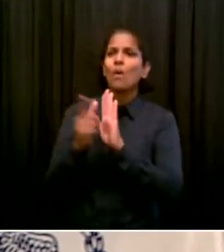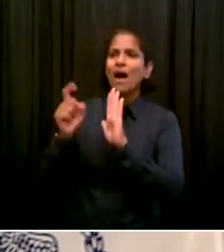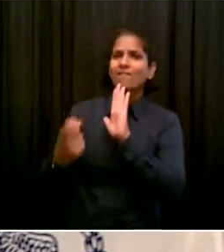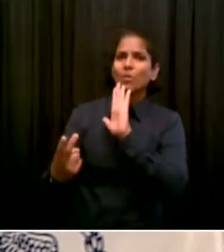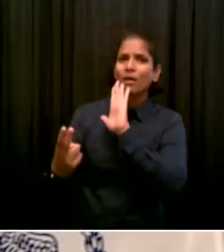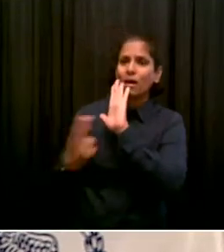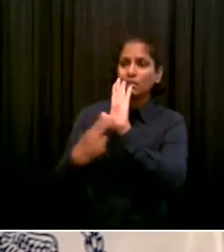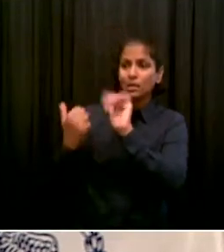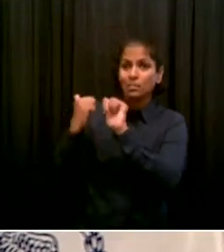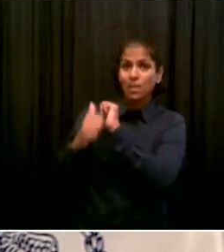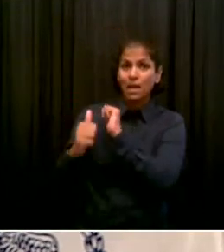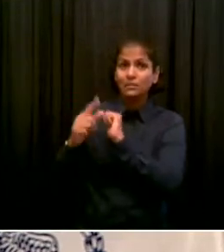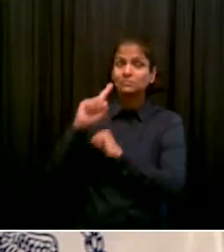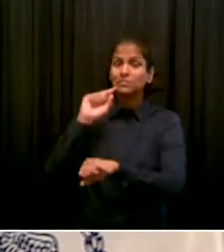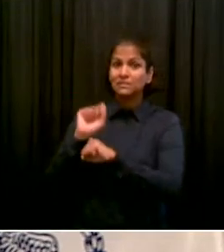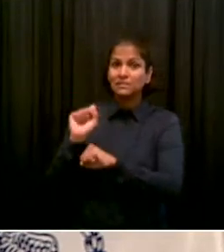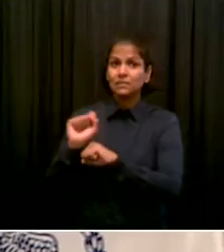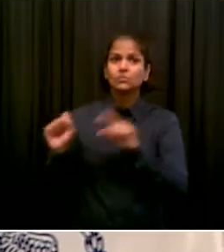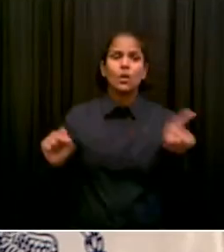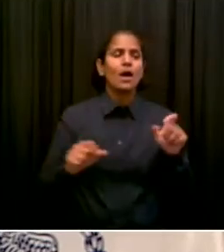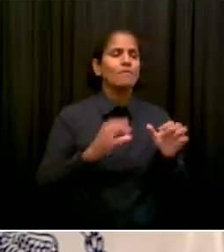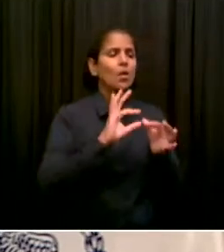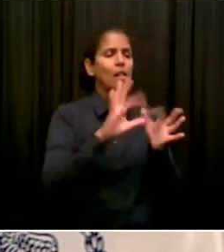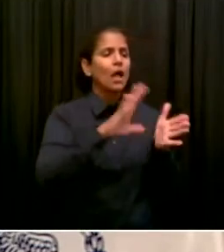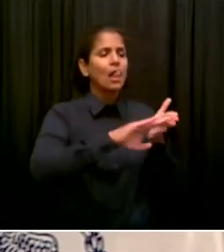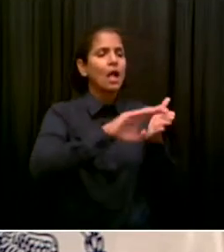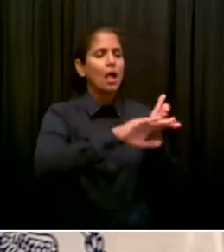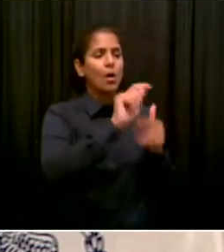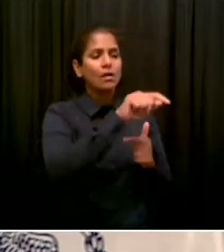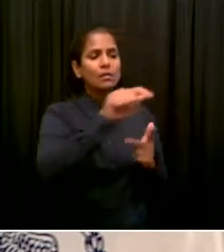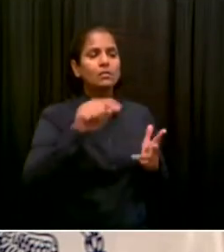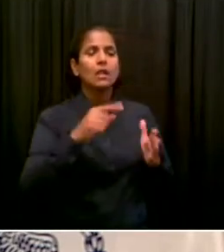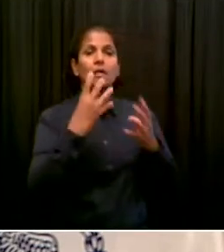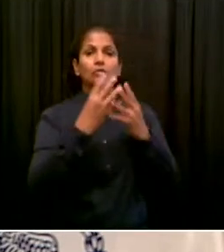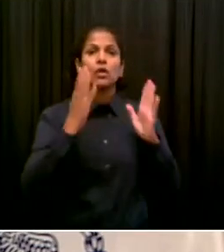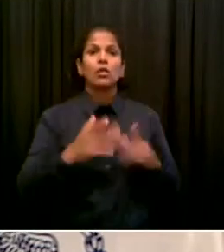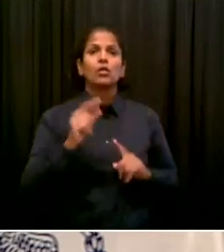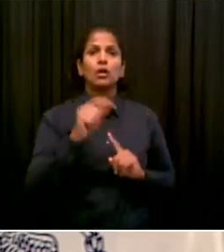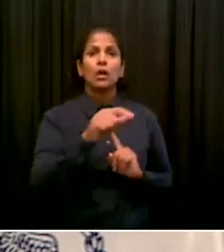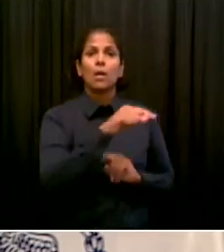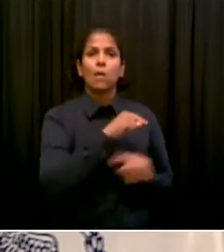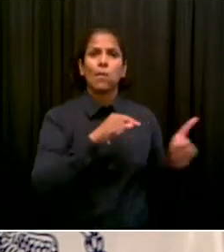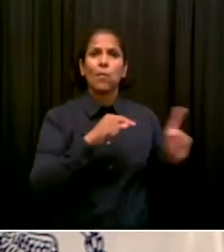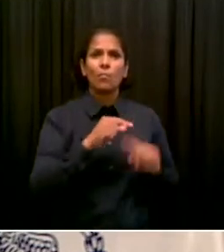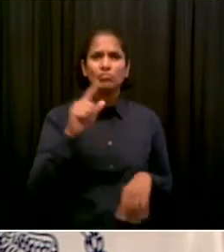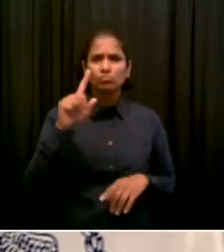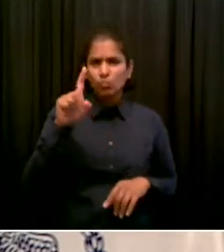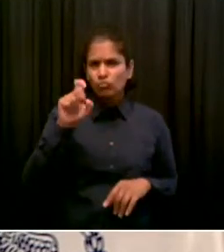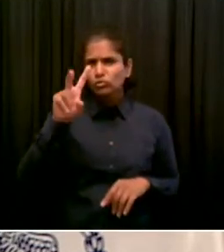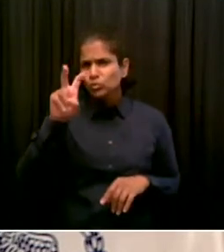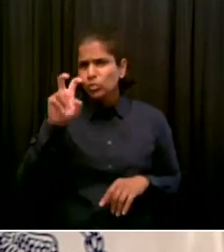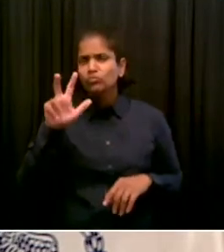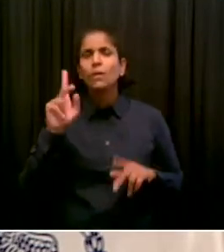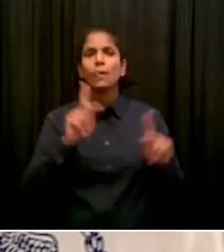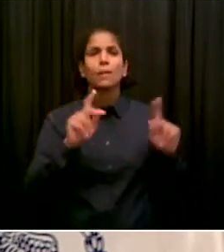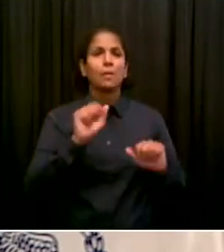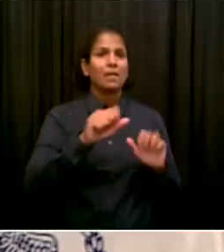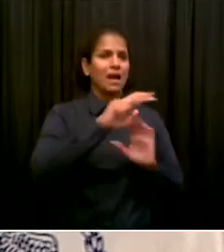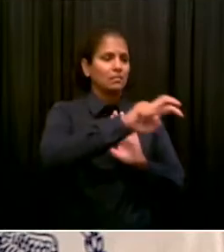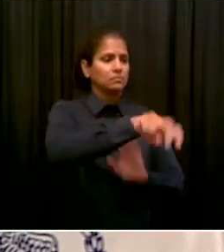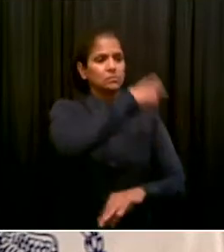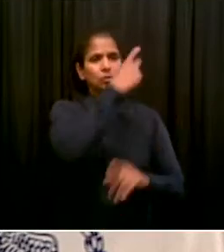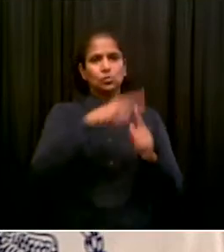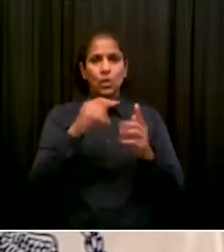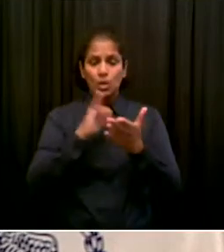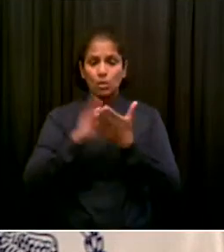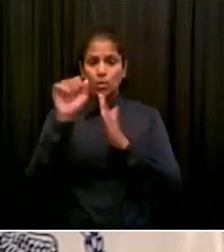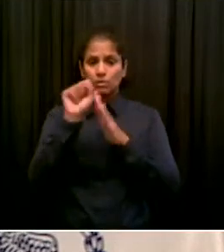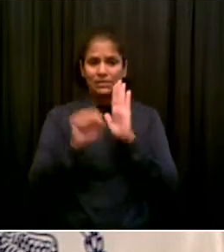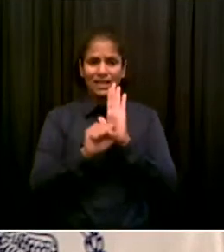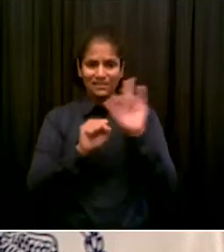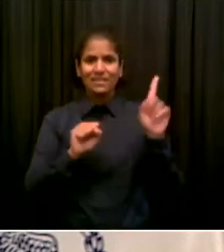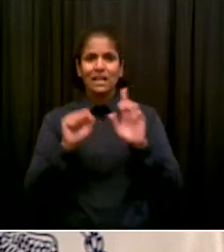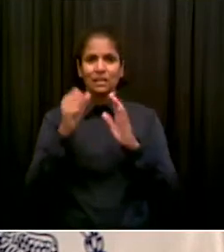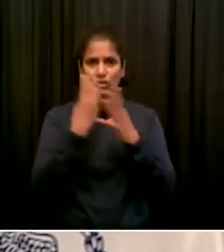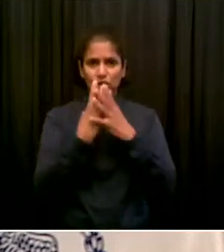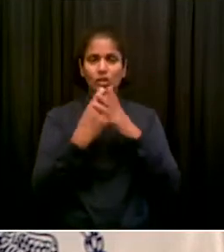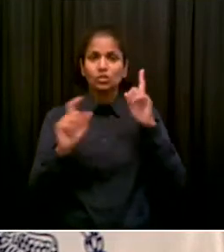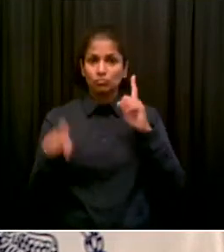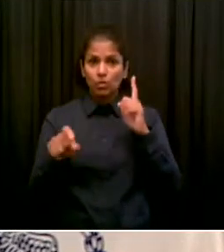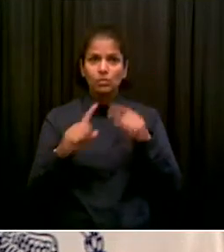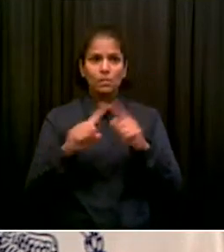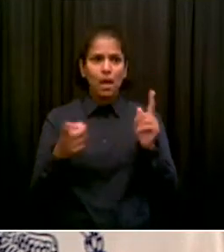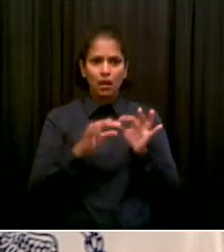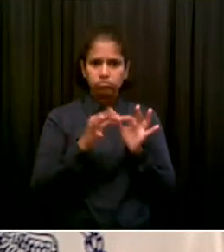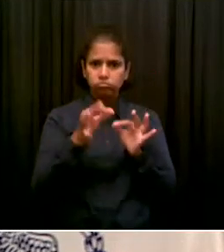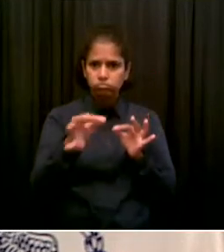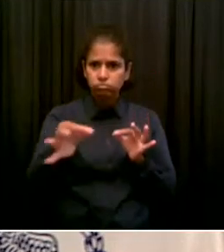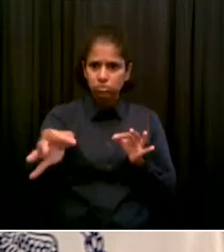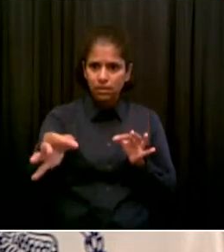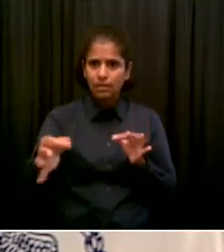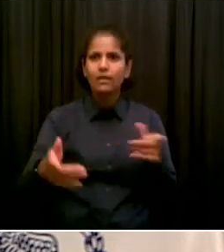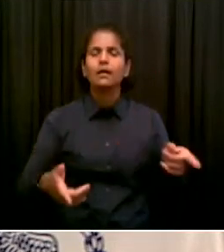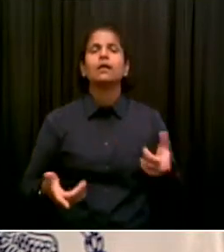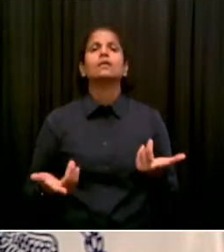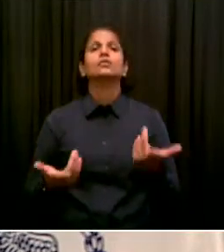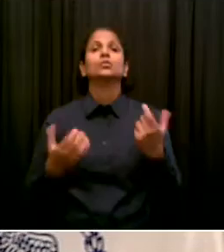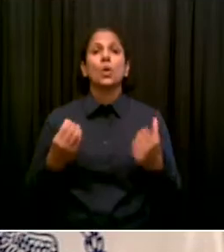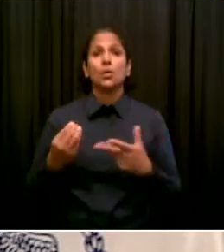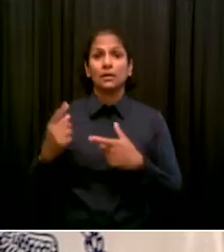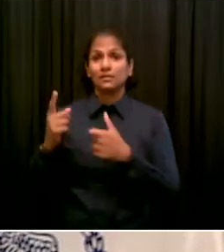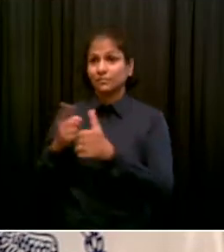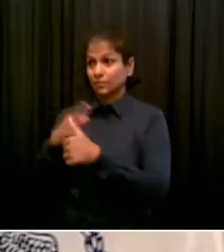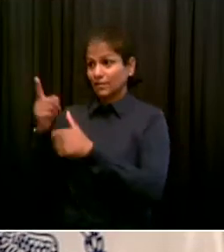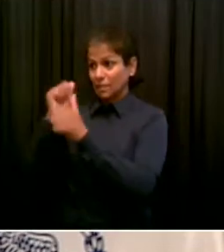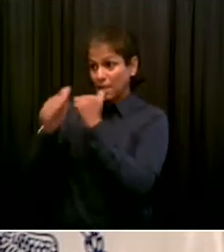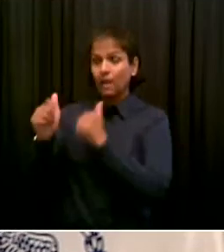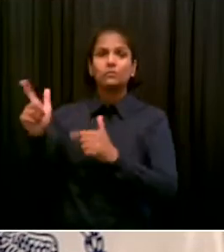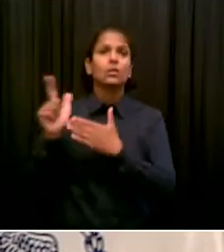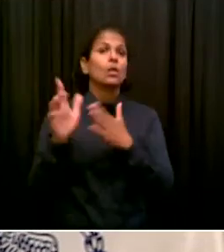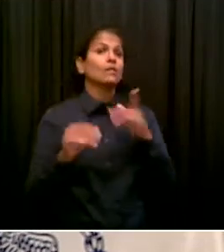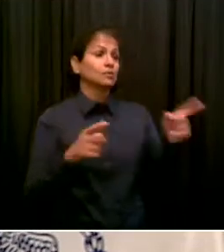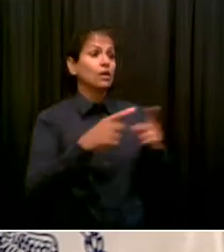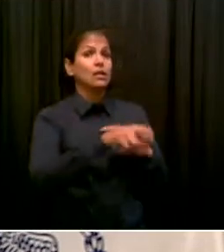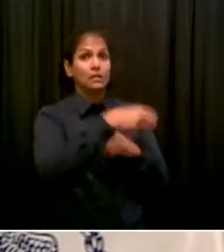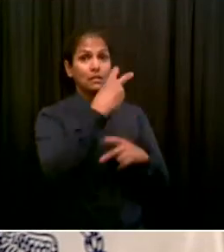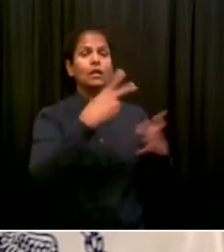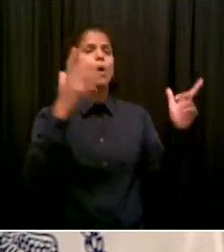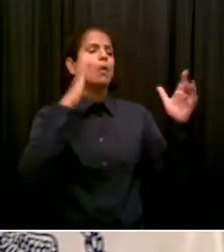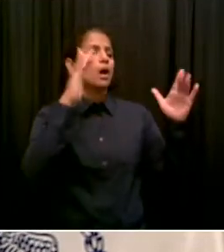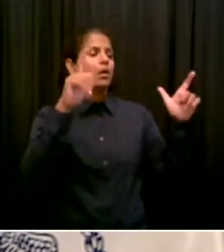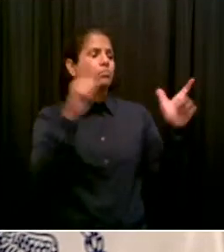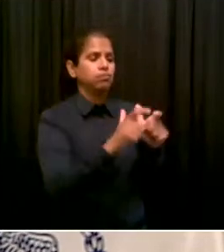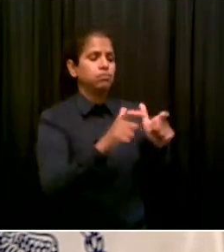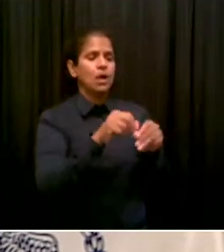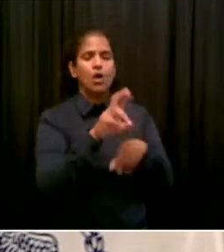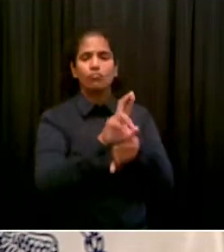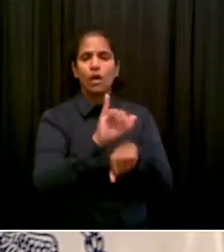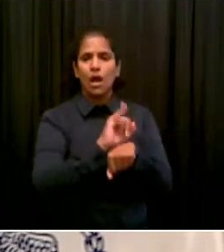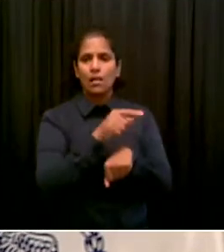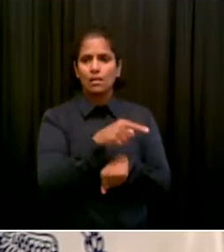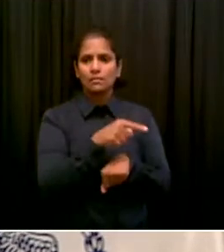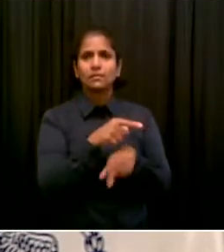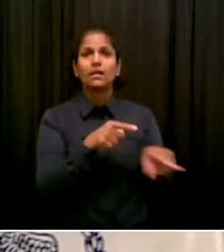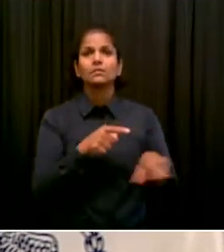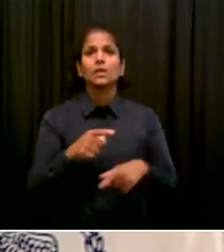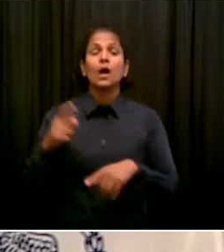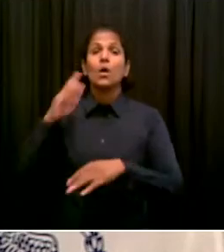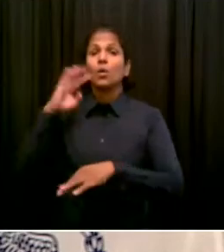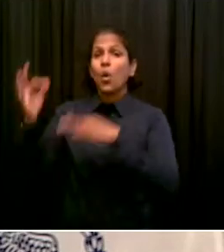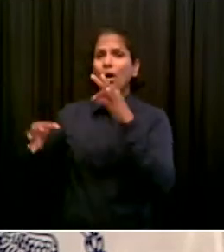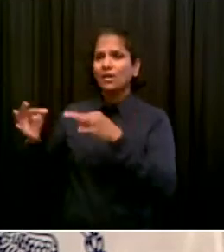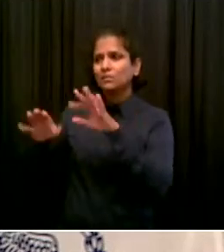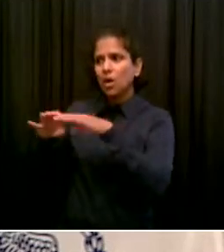ARE INCARCERATED WHO DON'T NEED